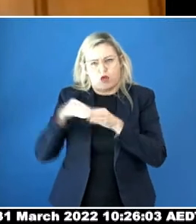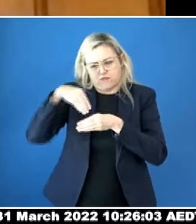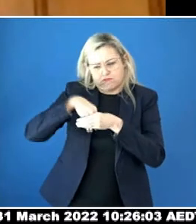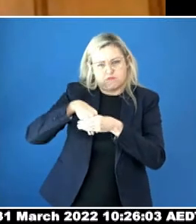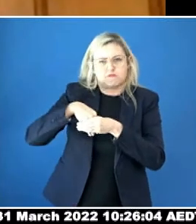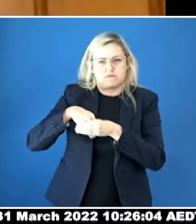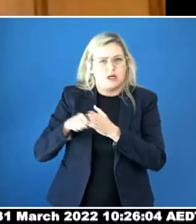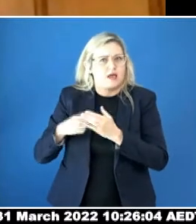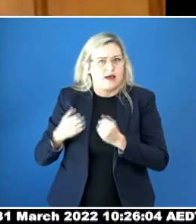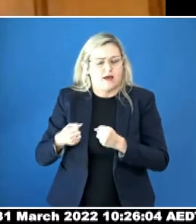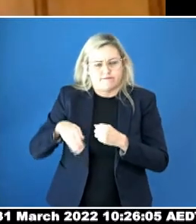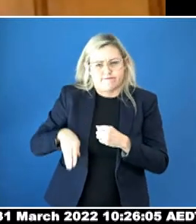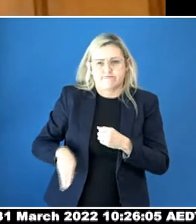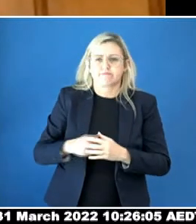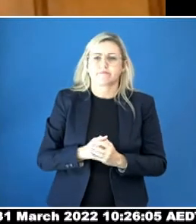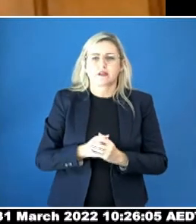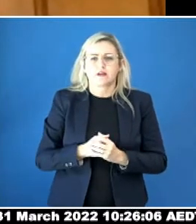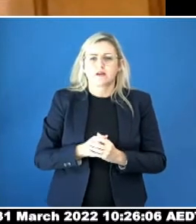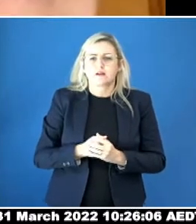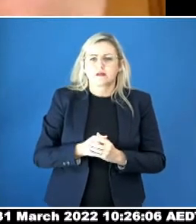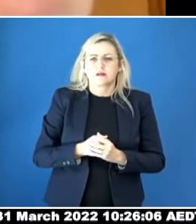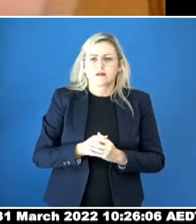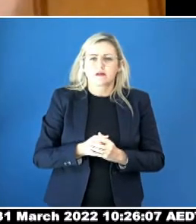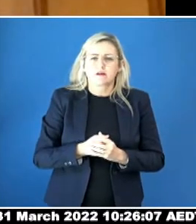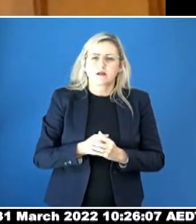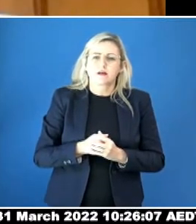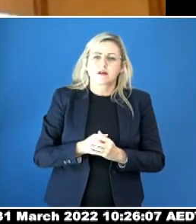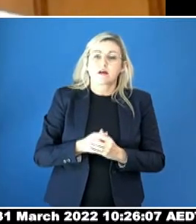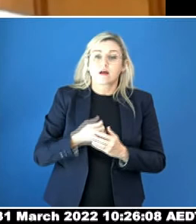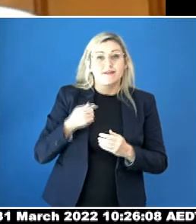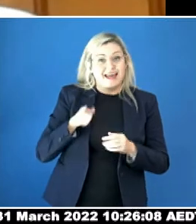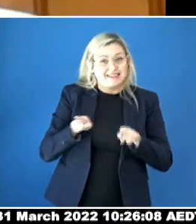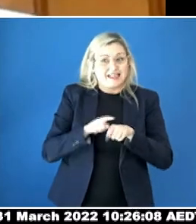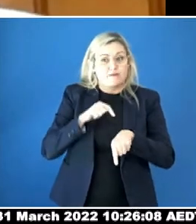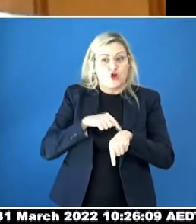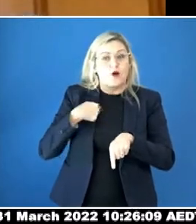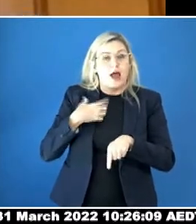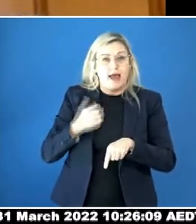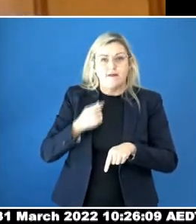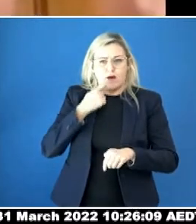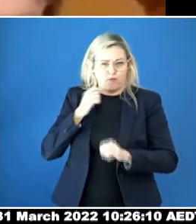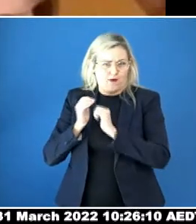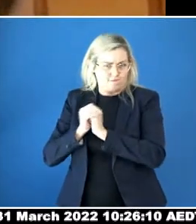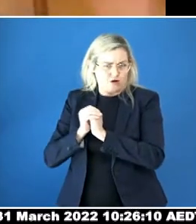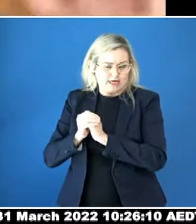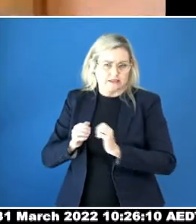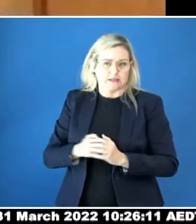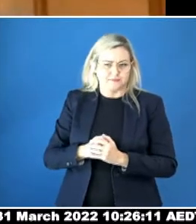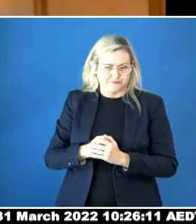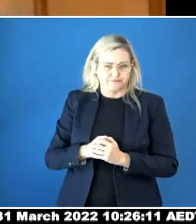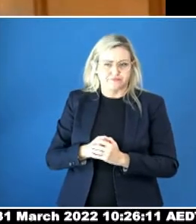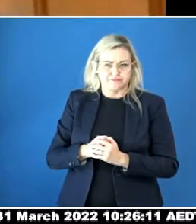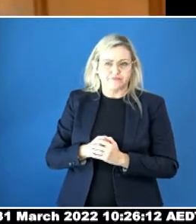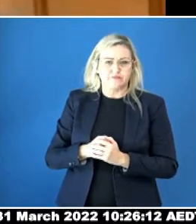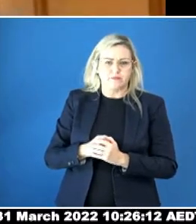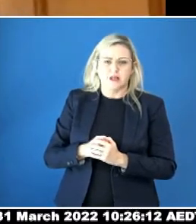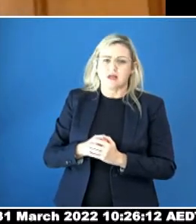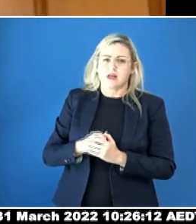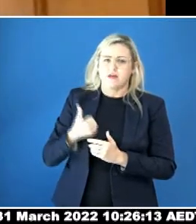And then I had boyfriend, and then I said, "No", and then